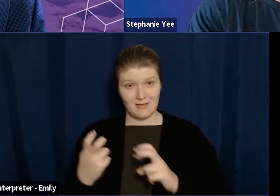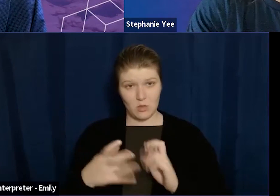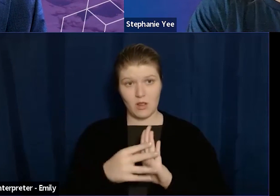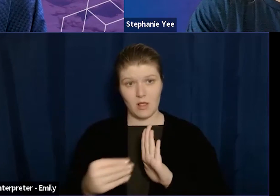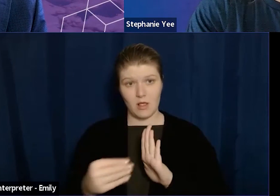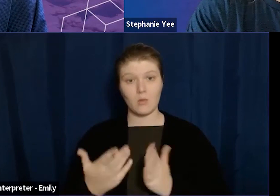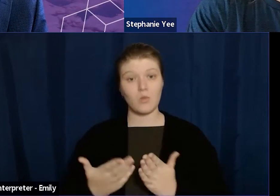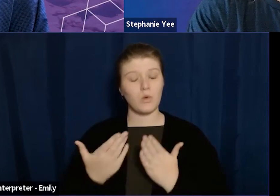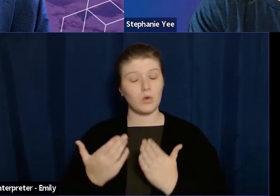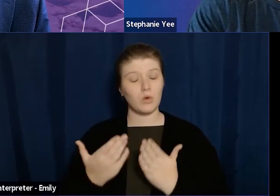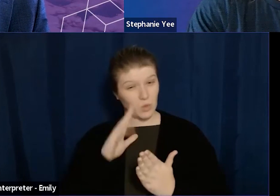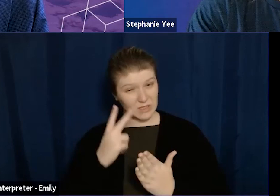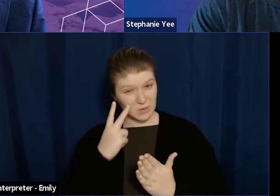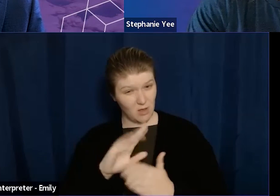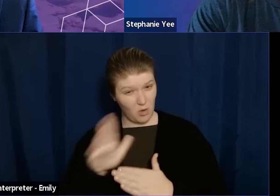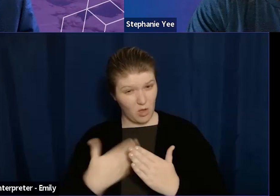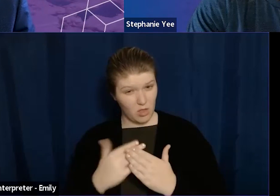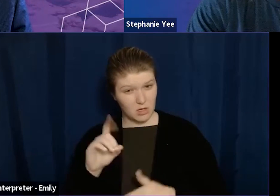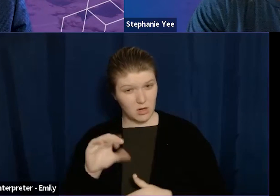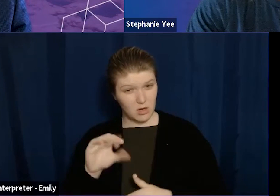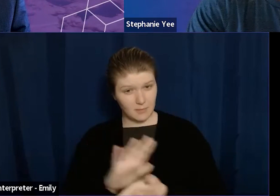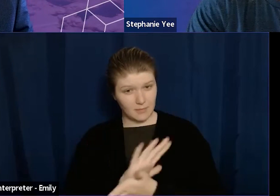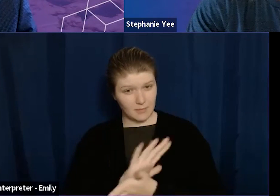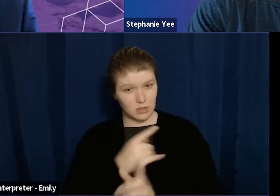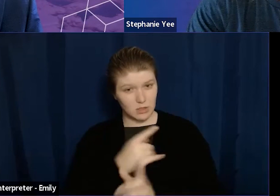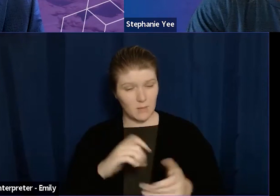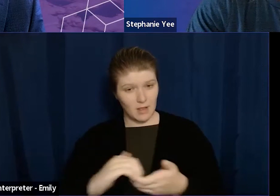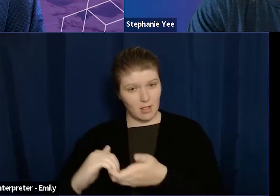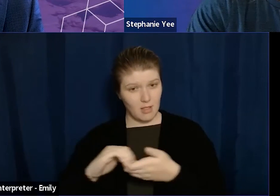of the documents from collaborative institutions if you've submitted a --